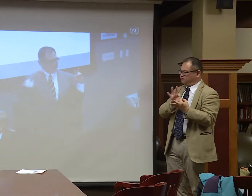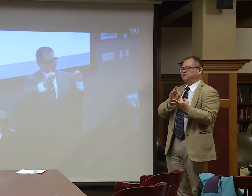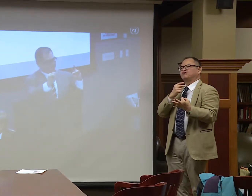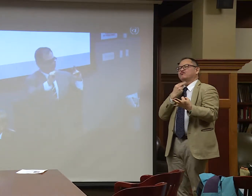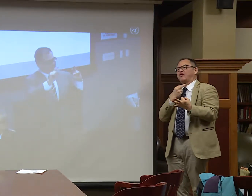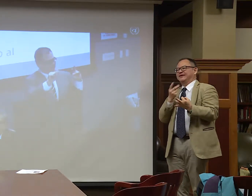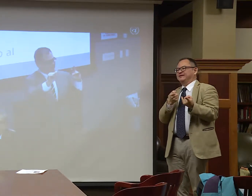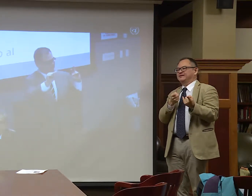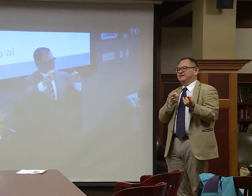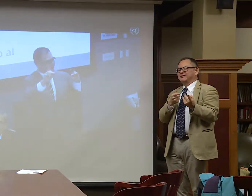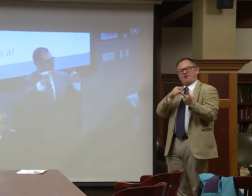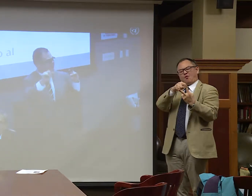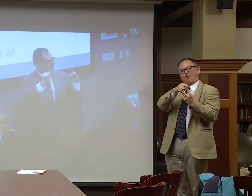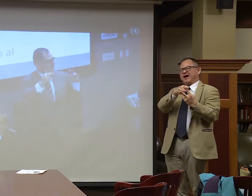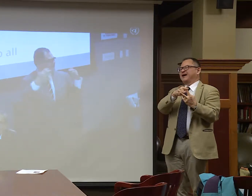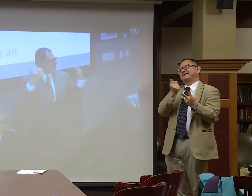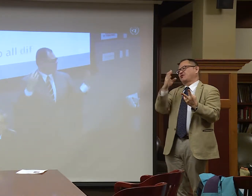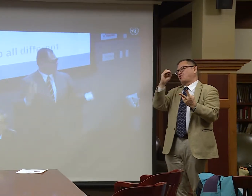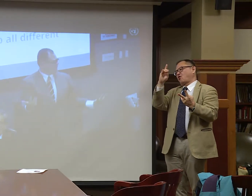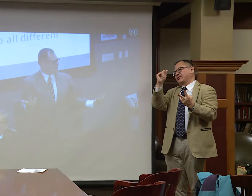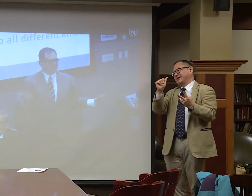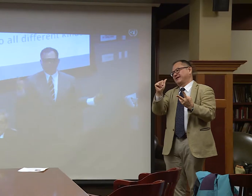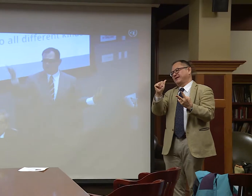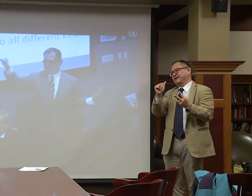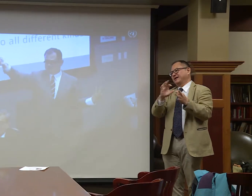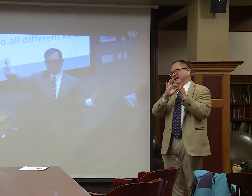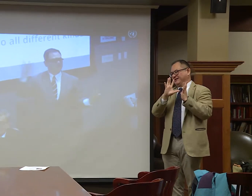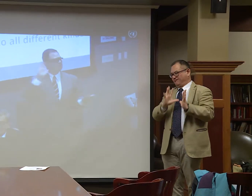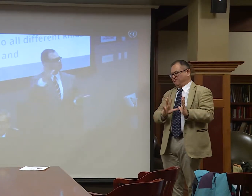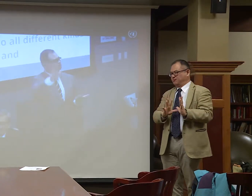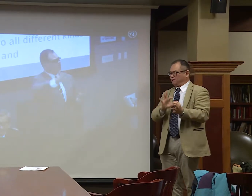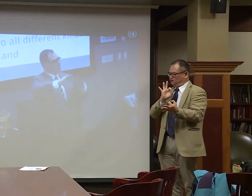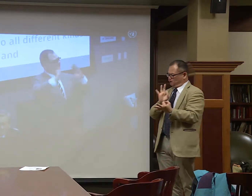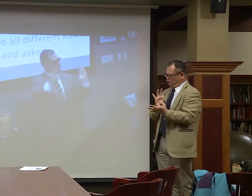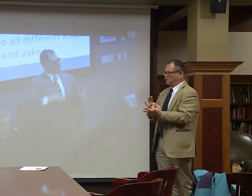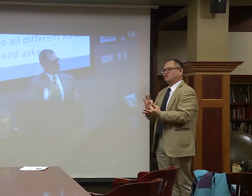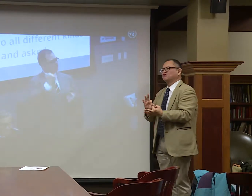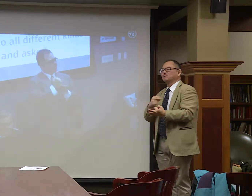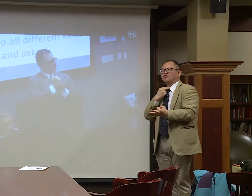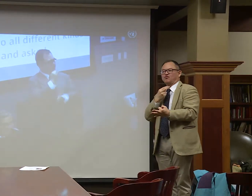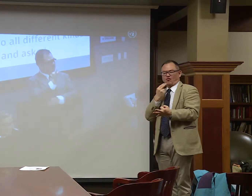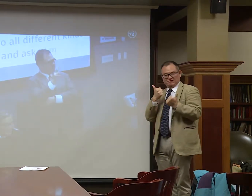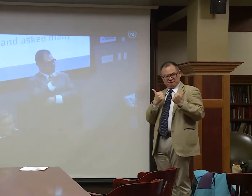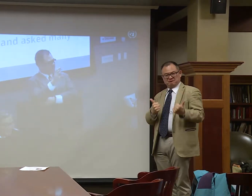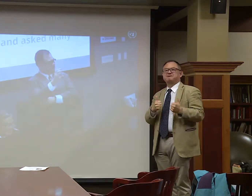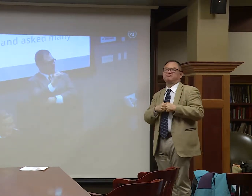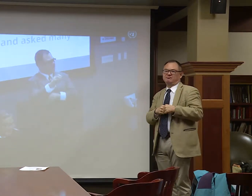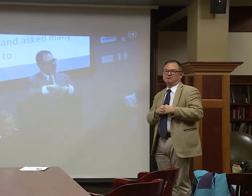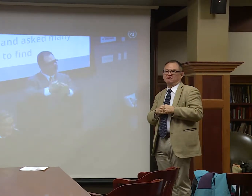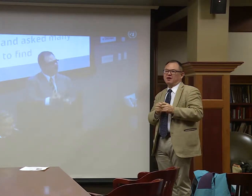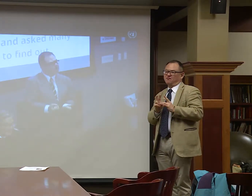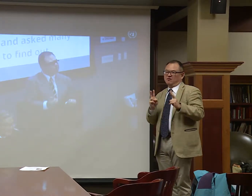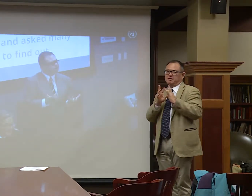for that purpose, and they did a wonderful job. They were a CODA. Did an excellent job voicing for me.